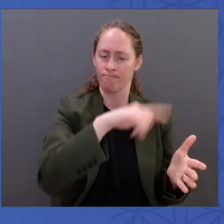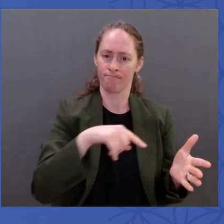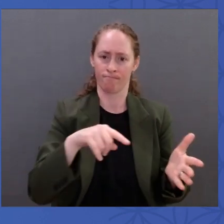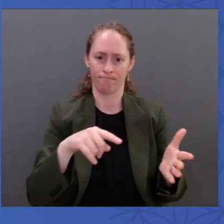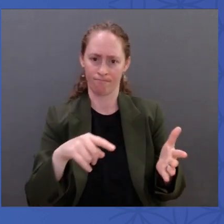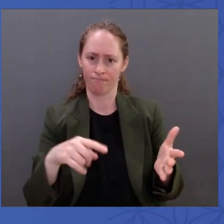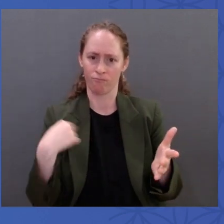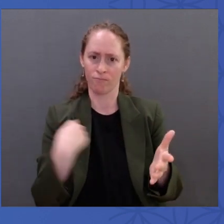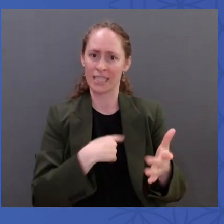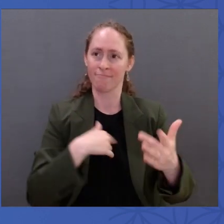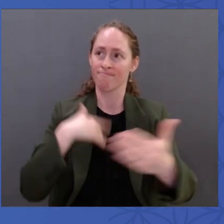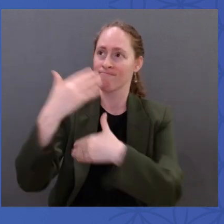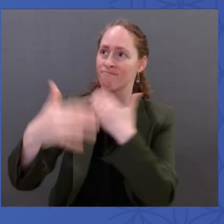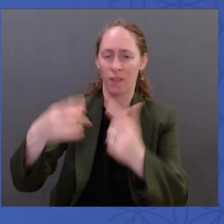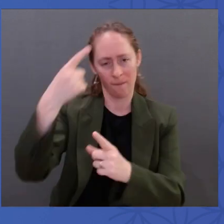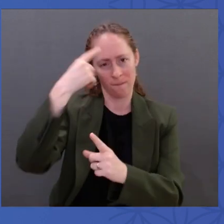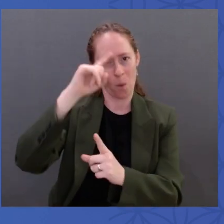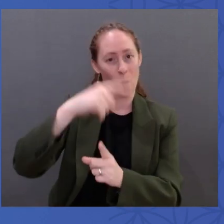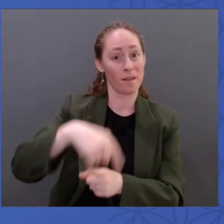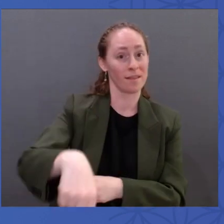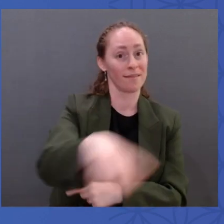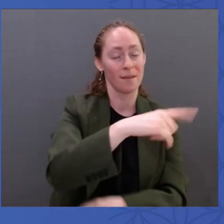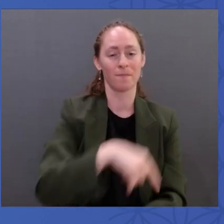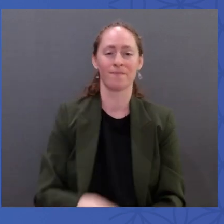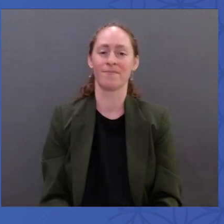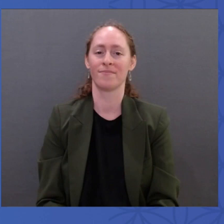It should be an open, inclusive and flexible process.